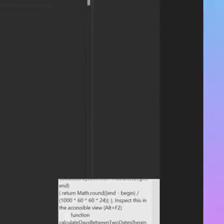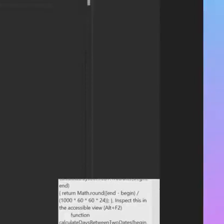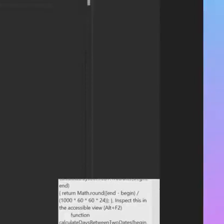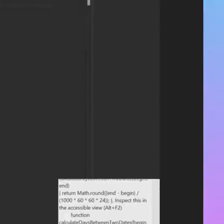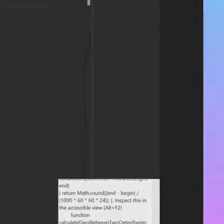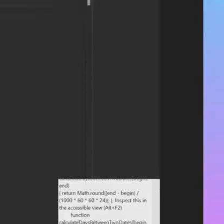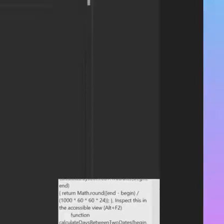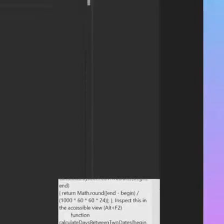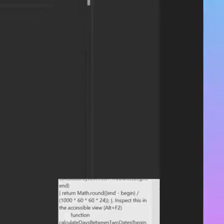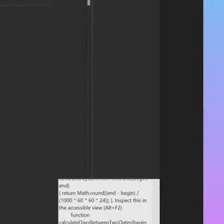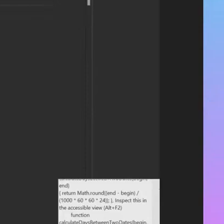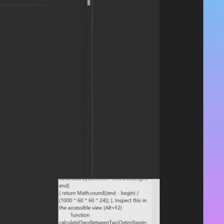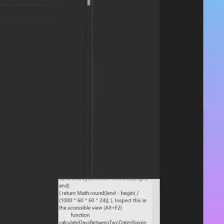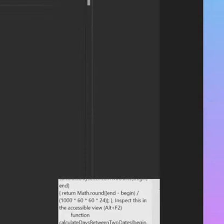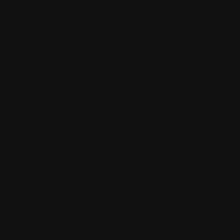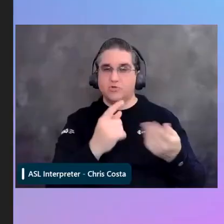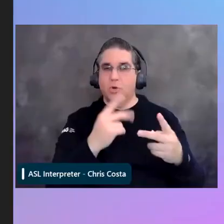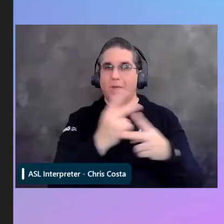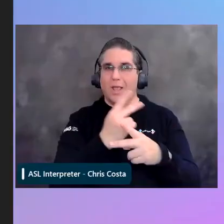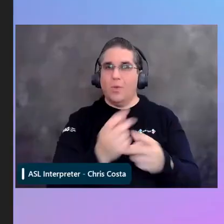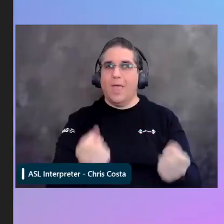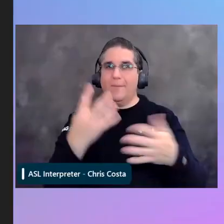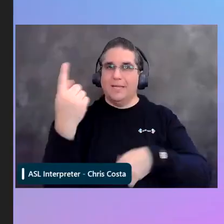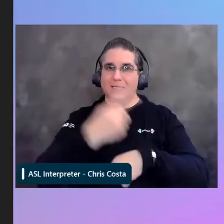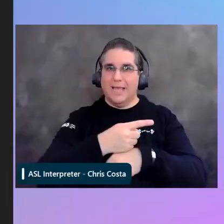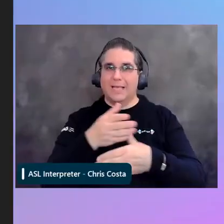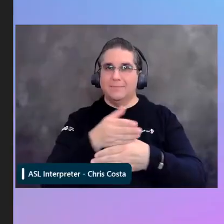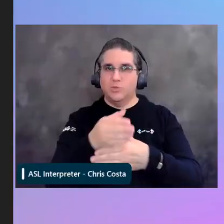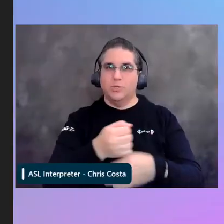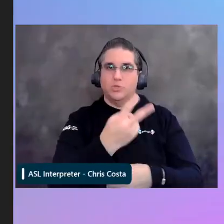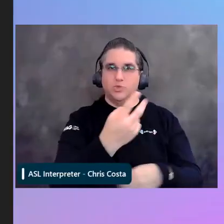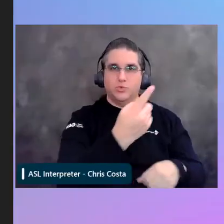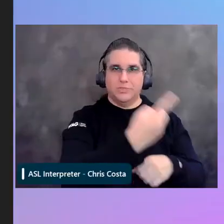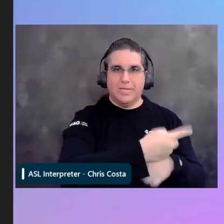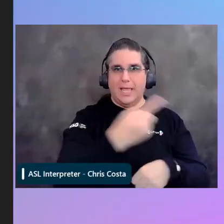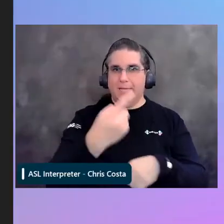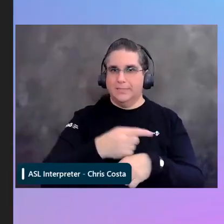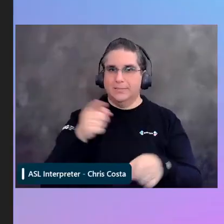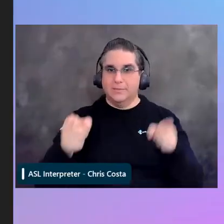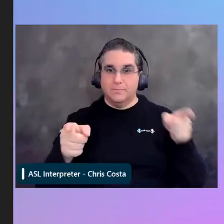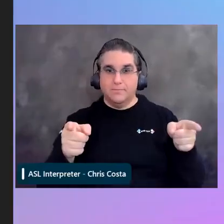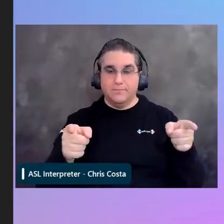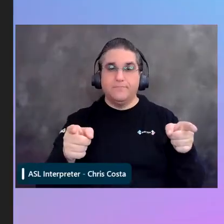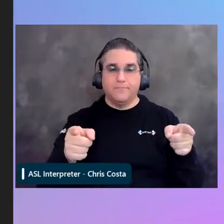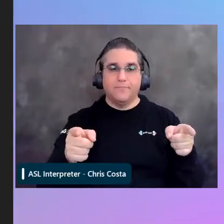the number of days between two dates as we finish typing the